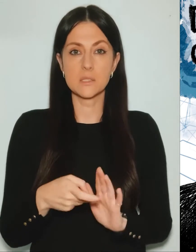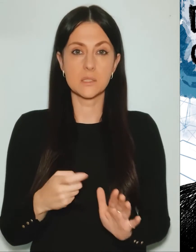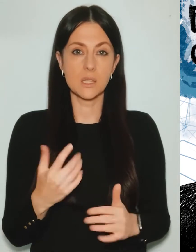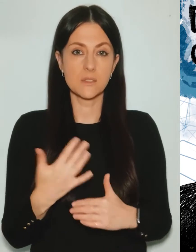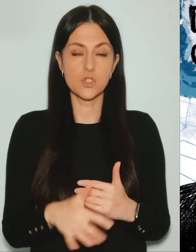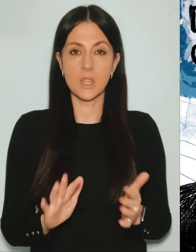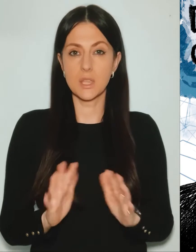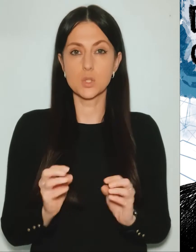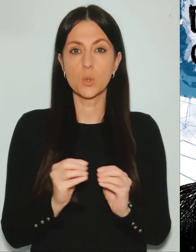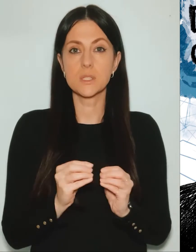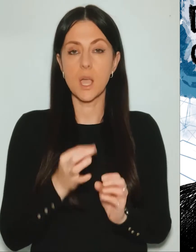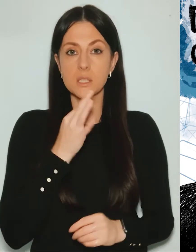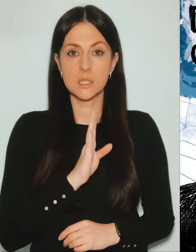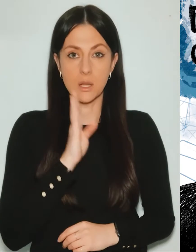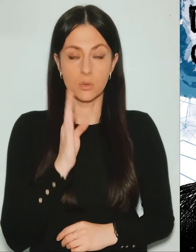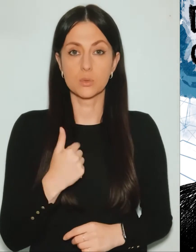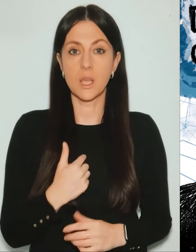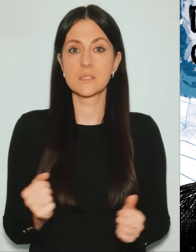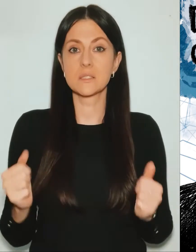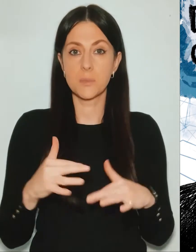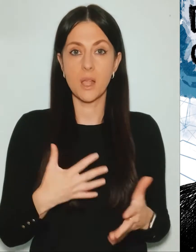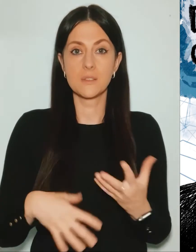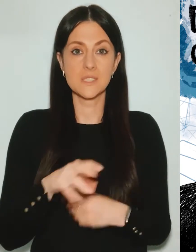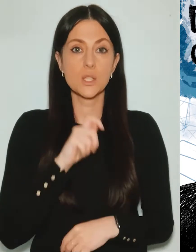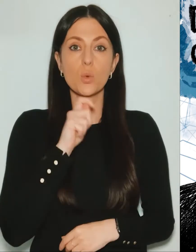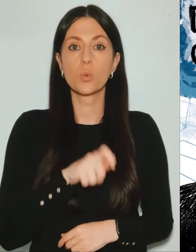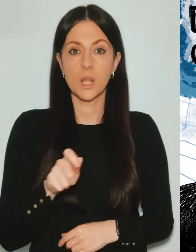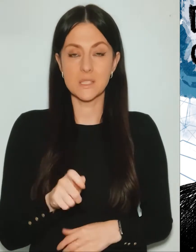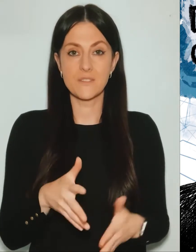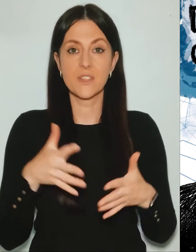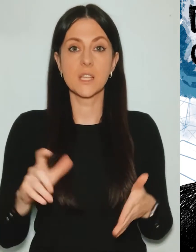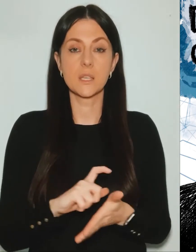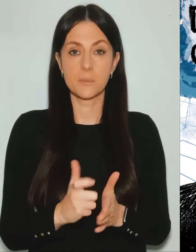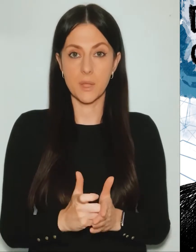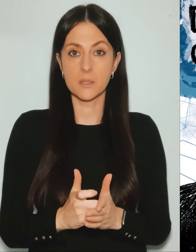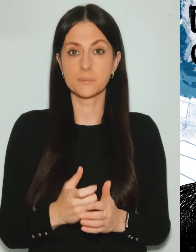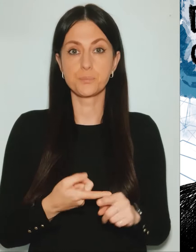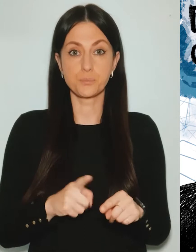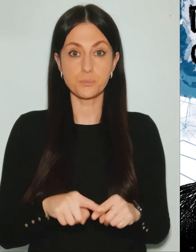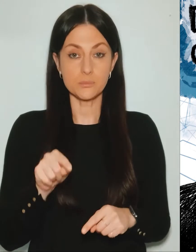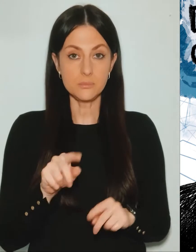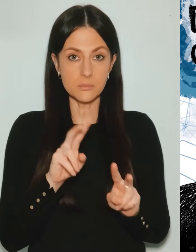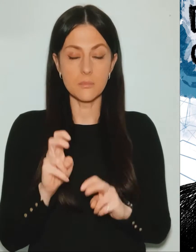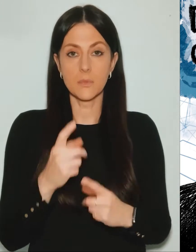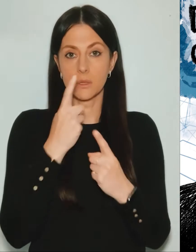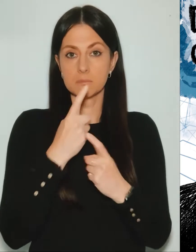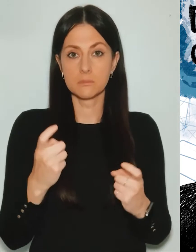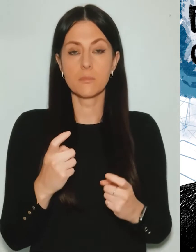We were gathered, all Ukrainians, in a large room, and we were informed of this by our director, the director of the DHL warehouse.